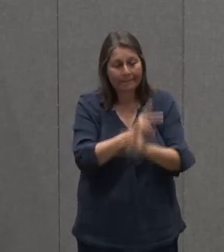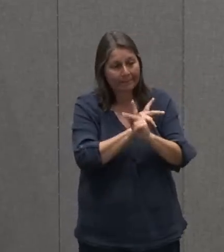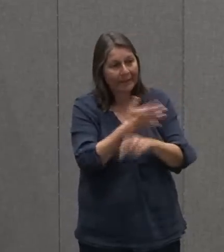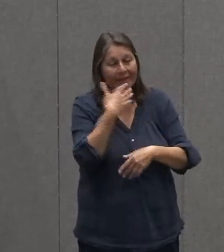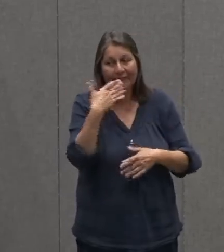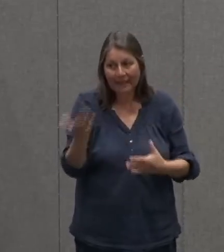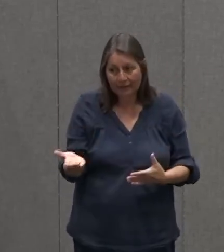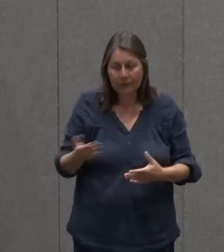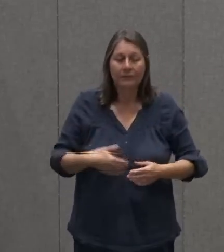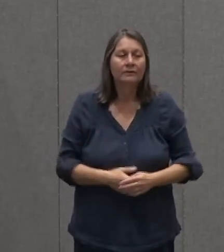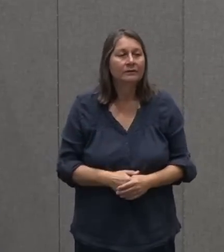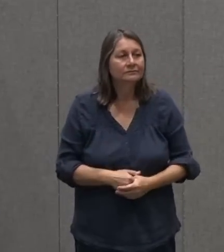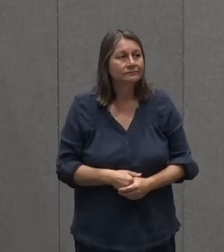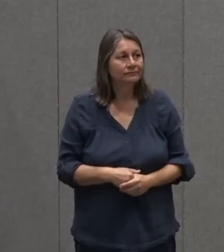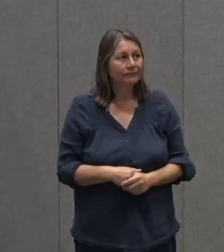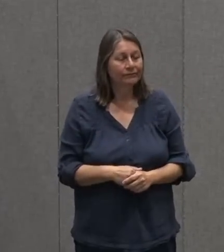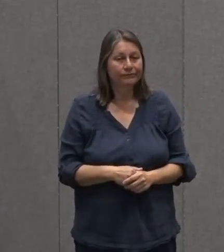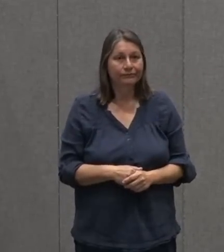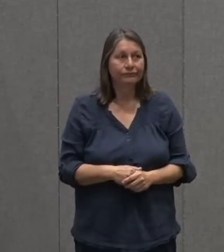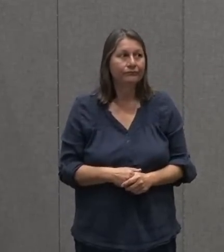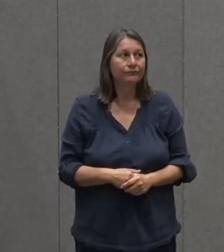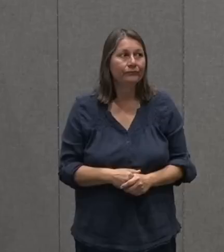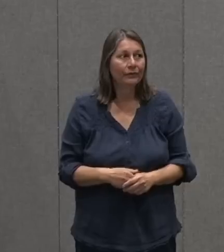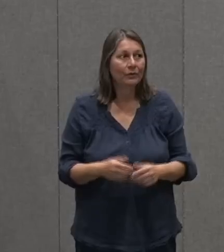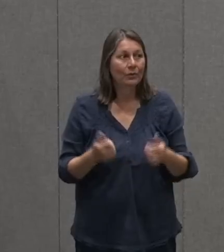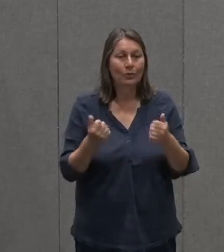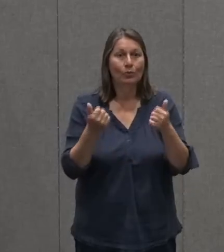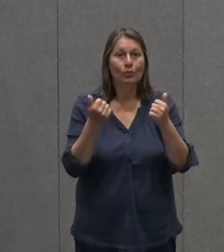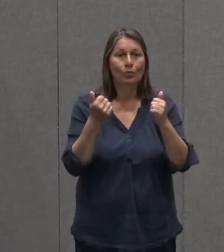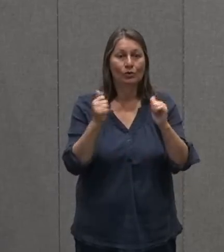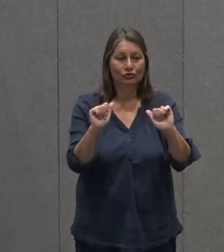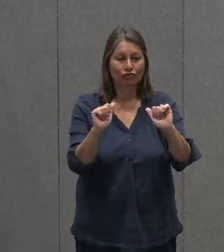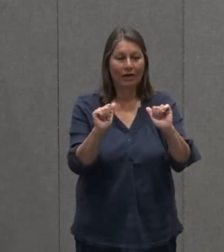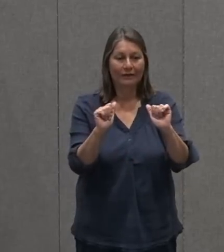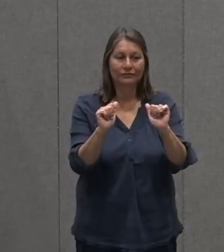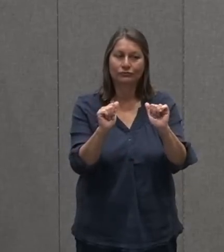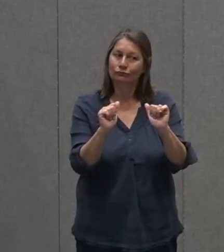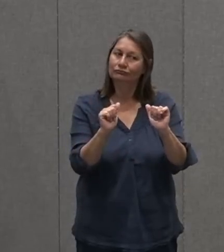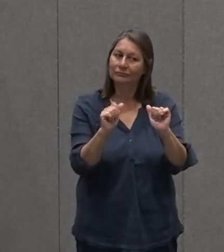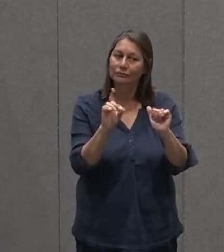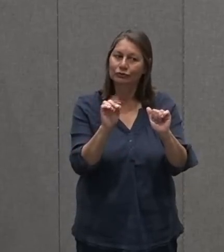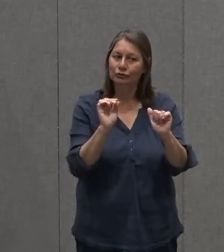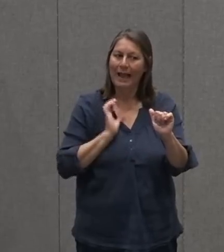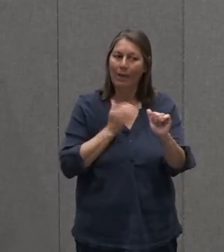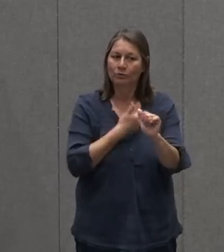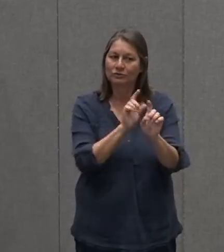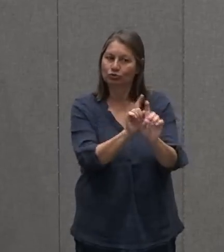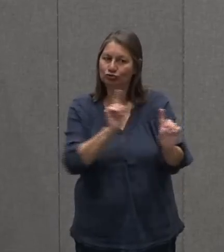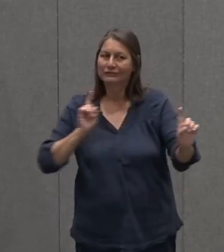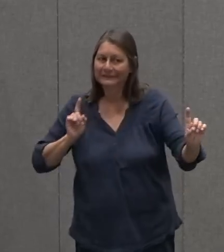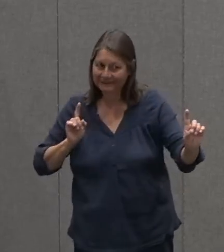And we're very very much trying to maintain our social distance for this today. So, as we are working through,